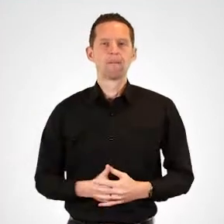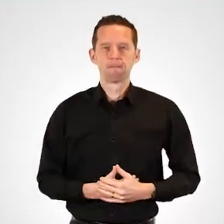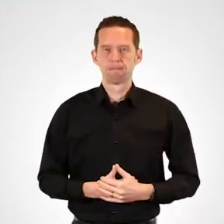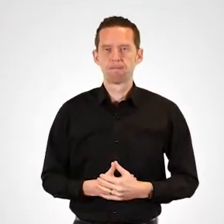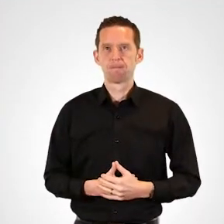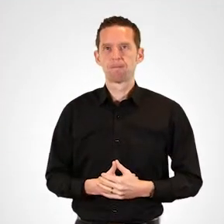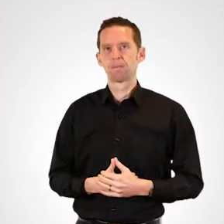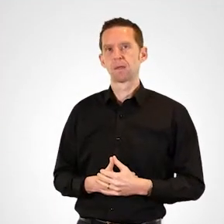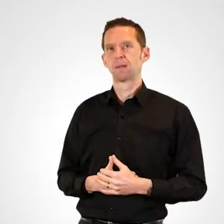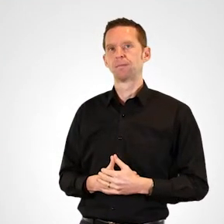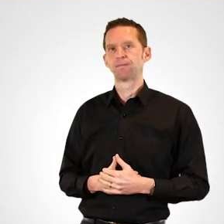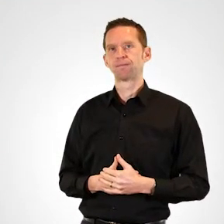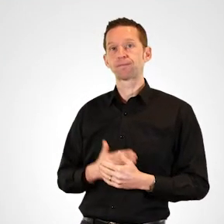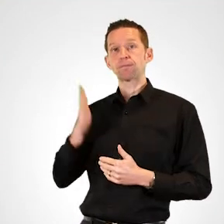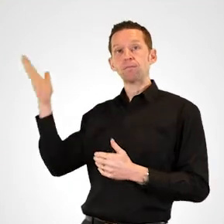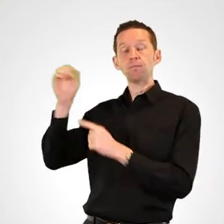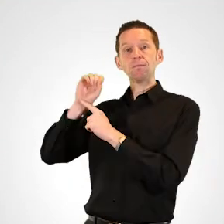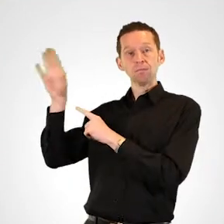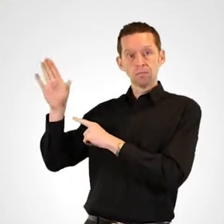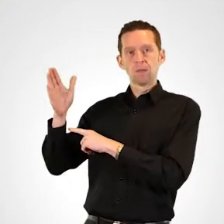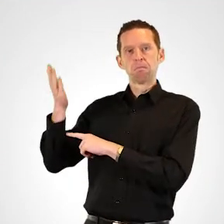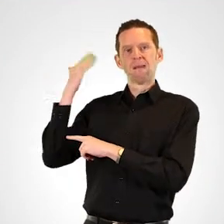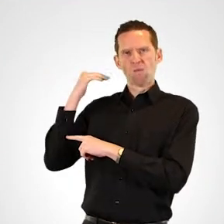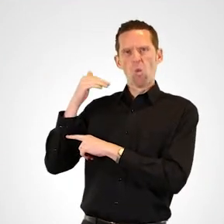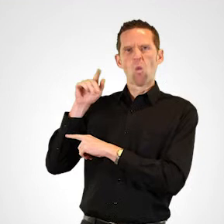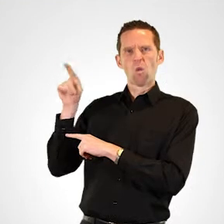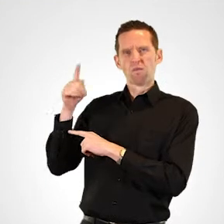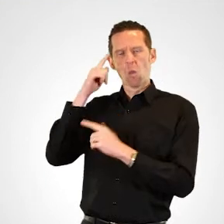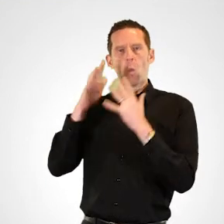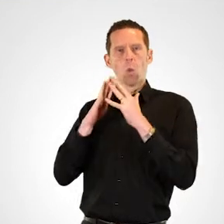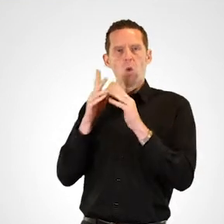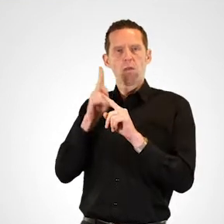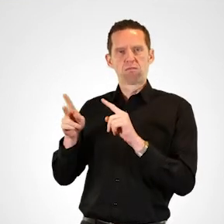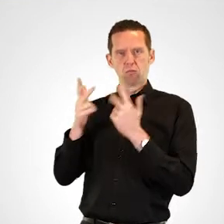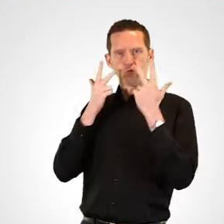So we presented this slide before in a previous lecture, but I think it bears repeating at this point